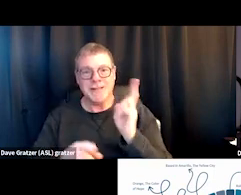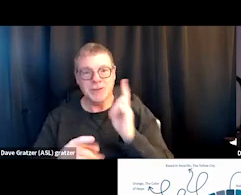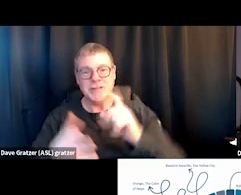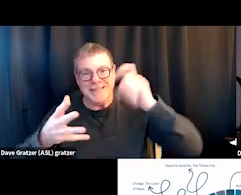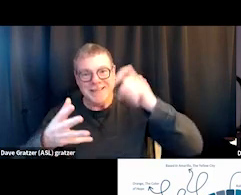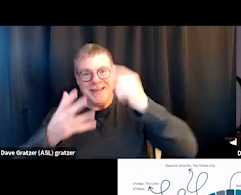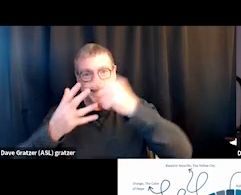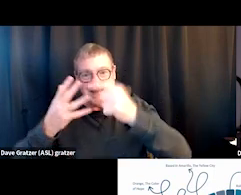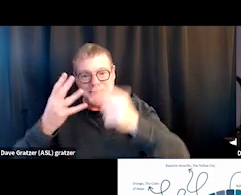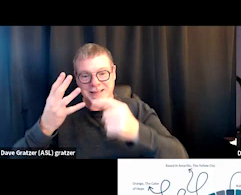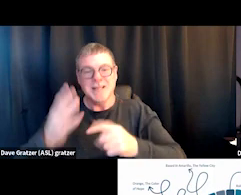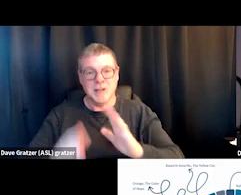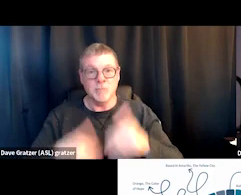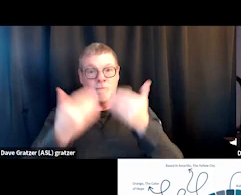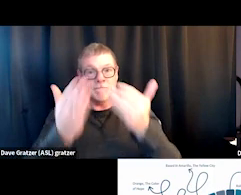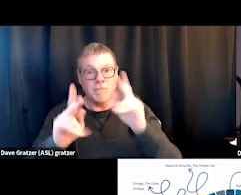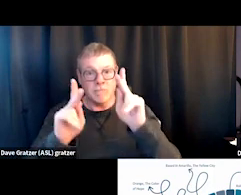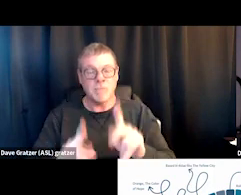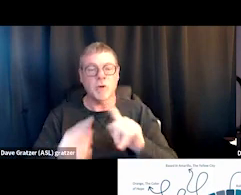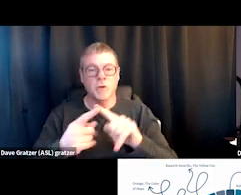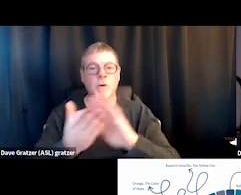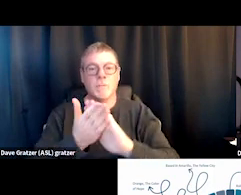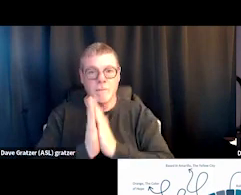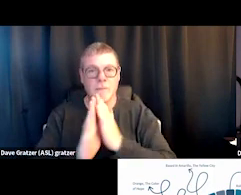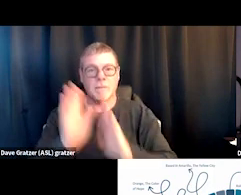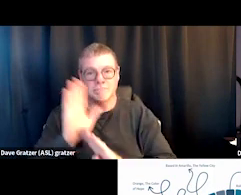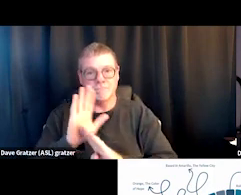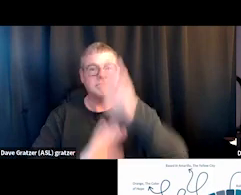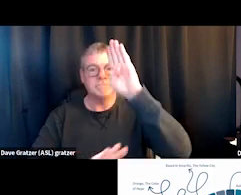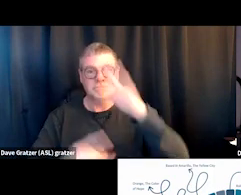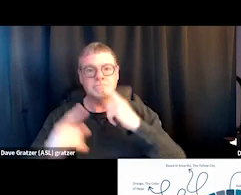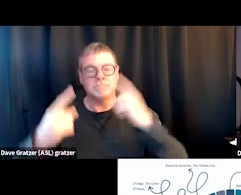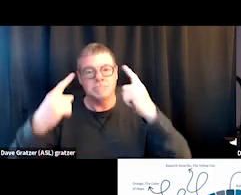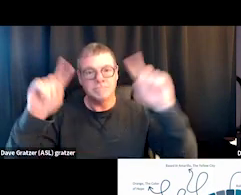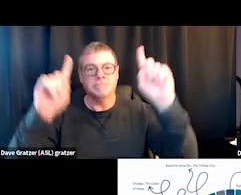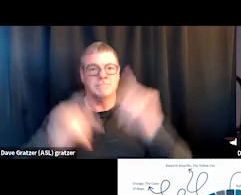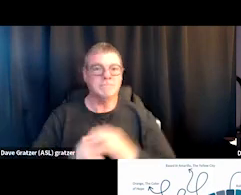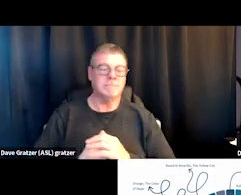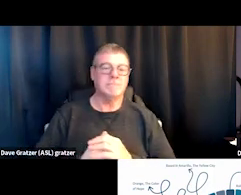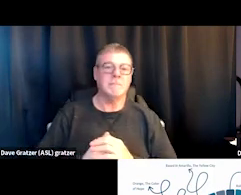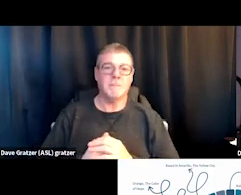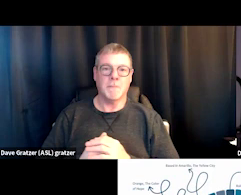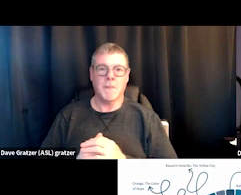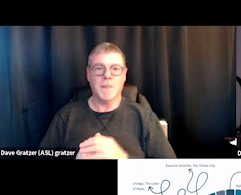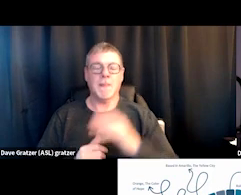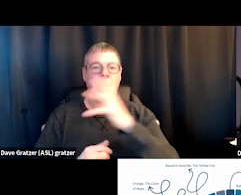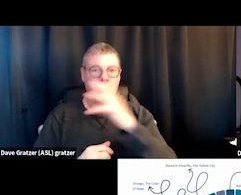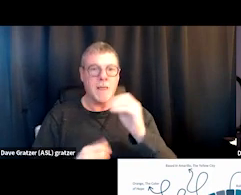to be provided to somebody in order for them to be able to achieve long-term health, in this case, long-term recovery.